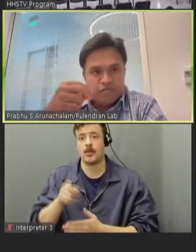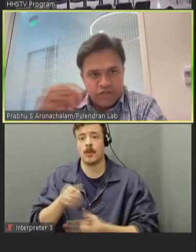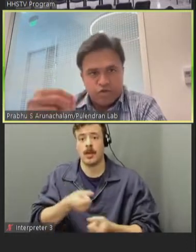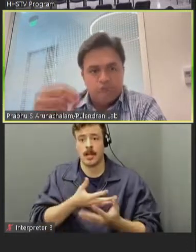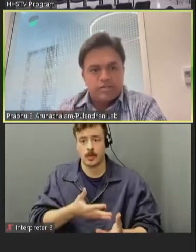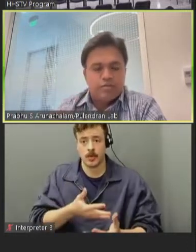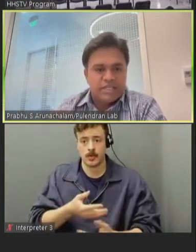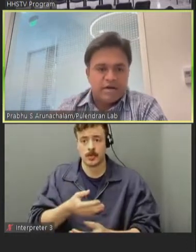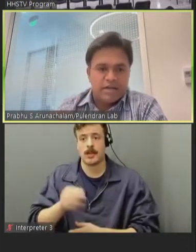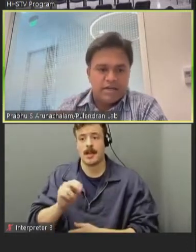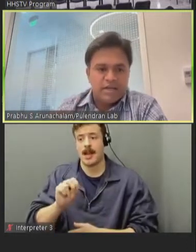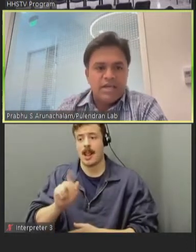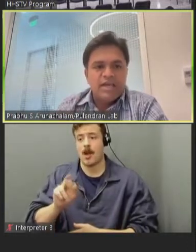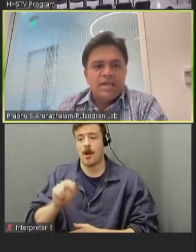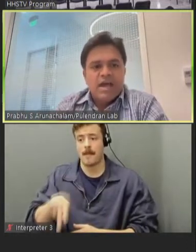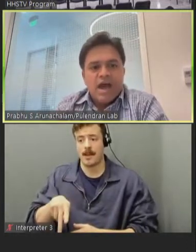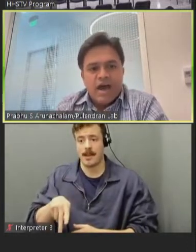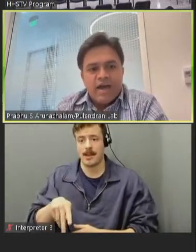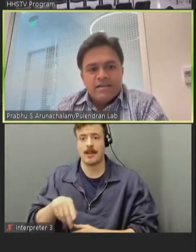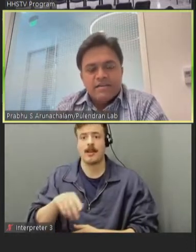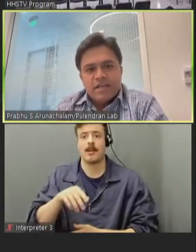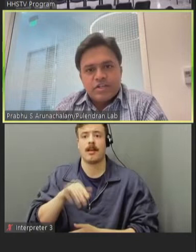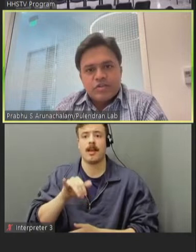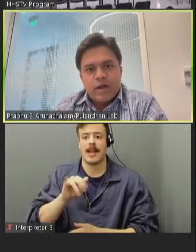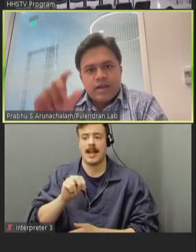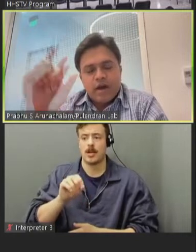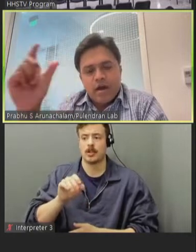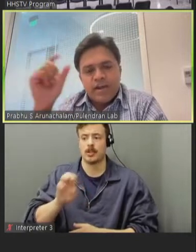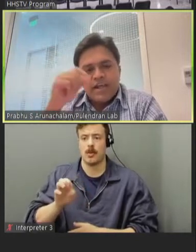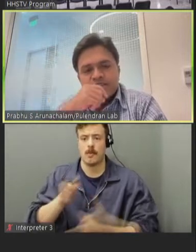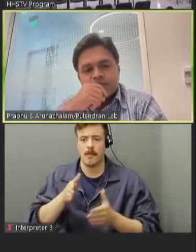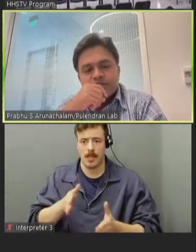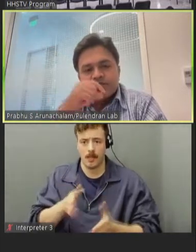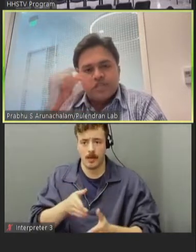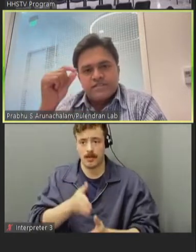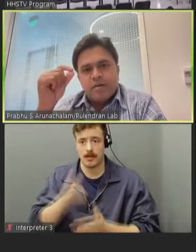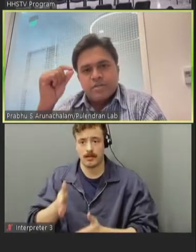which could also be targeted, and cytosolic RNA receptors, for example,